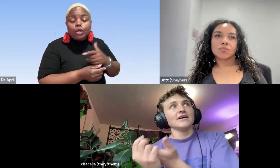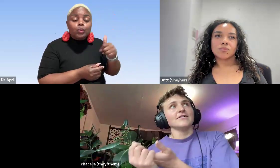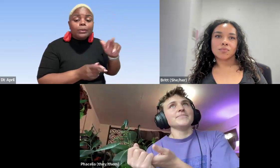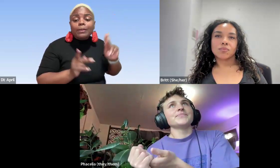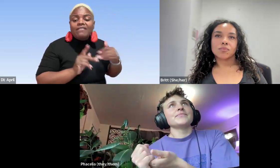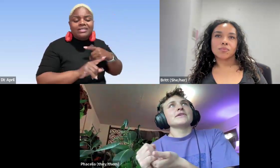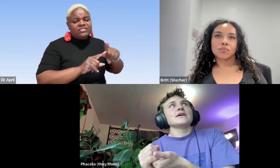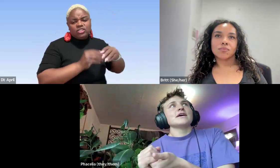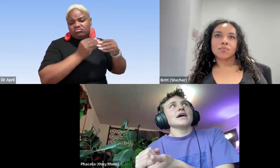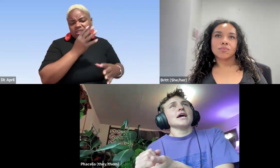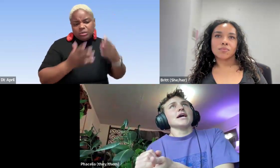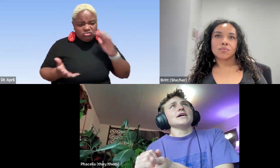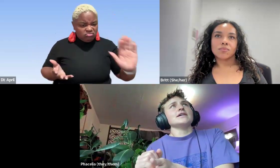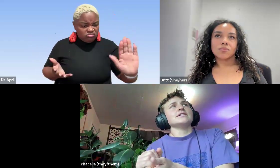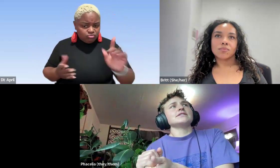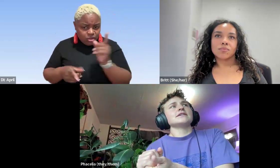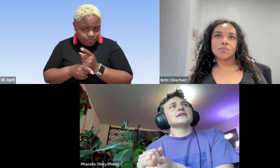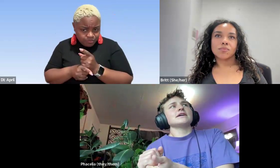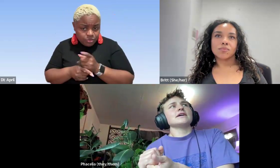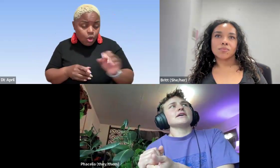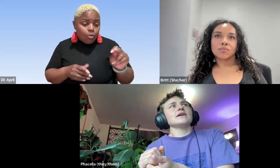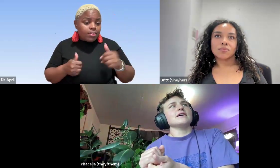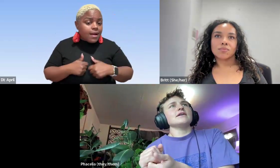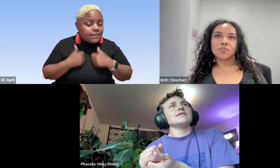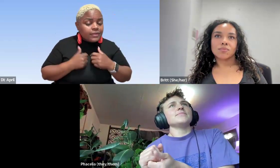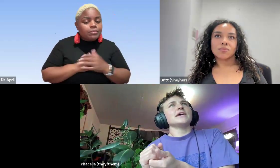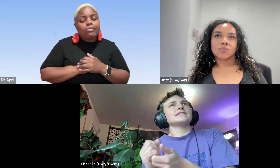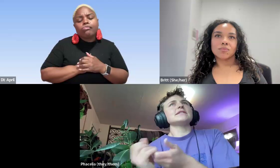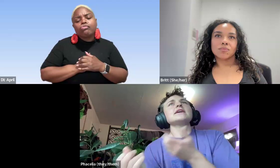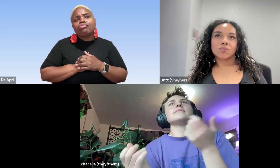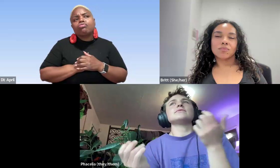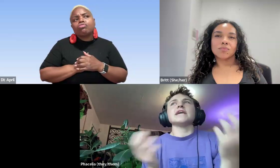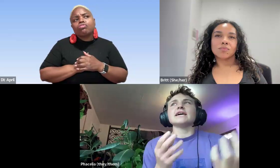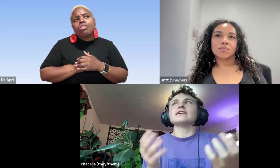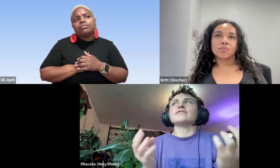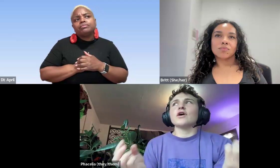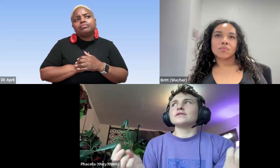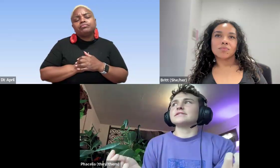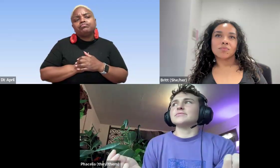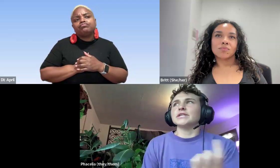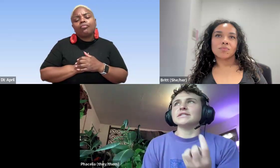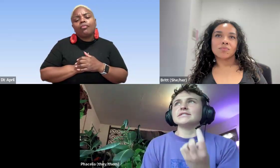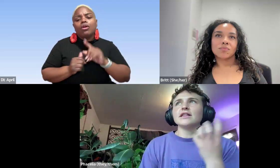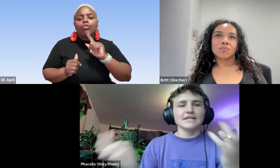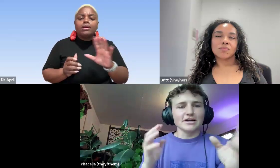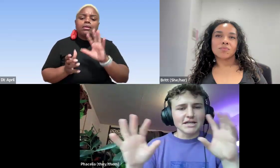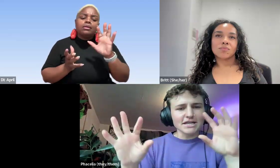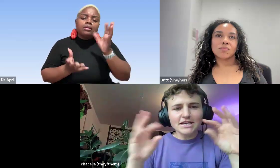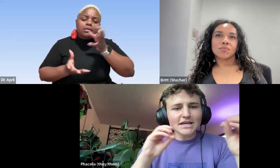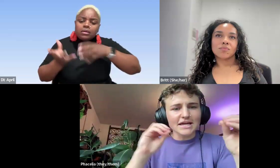Um, and, um, it's like a mosaic of cross-disability solidarity